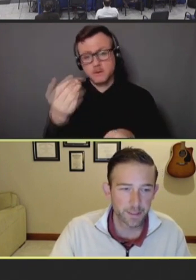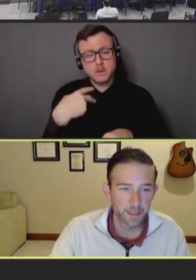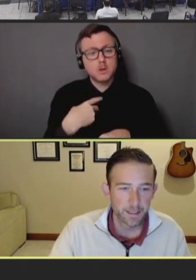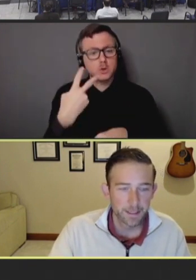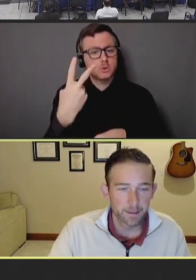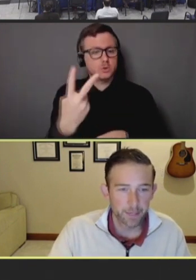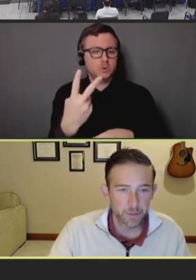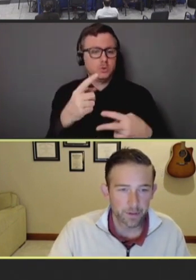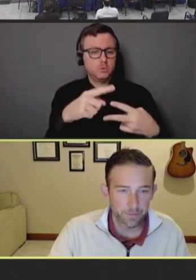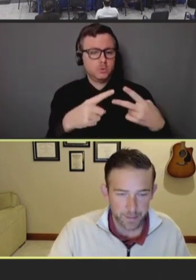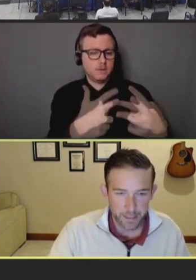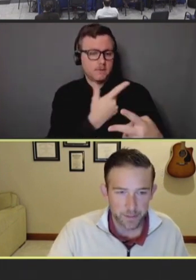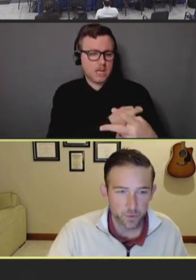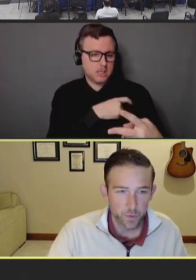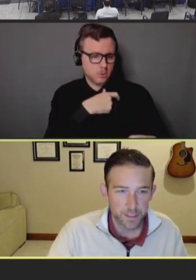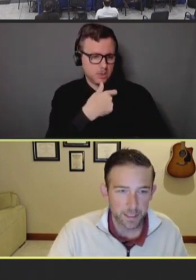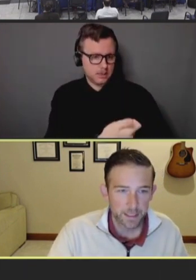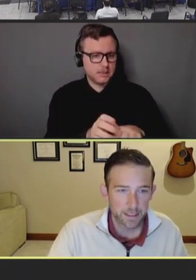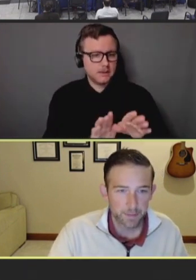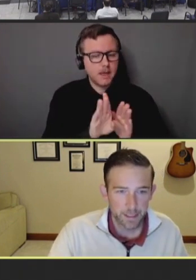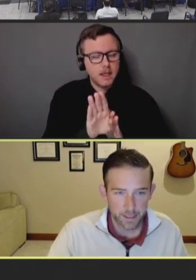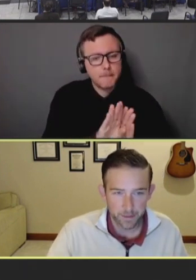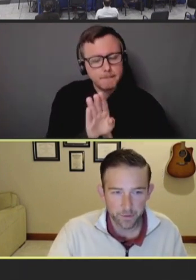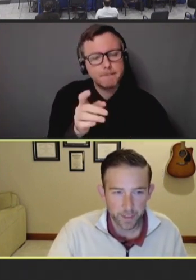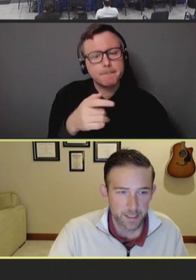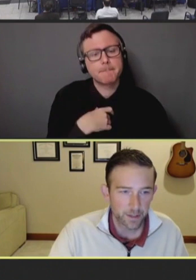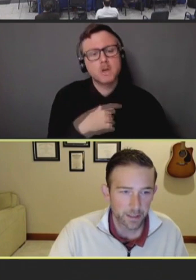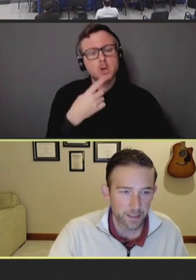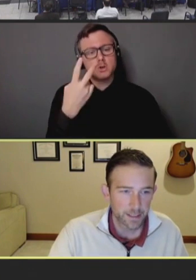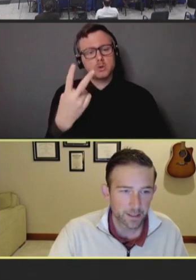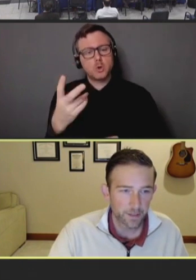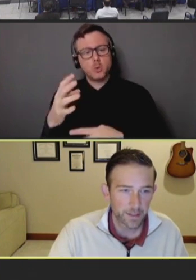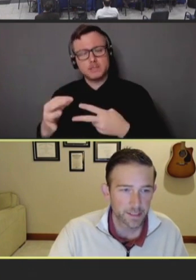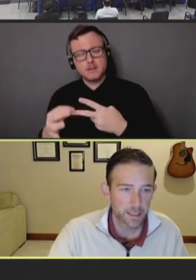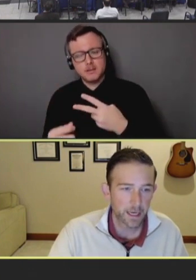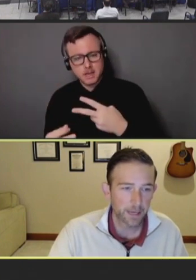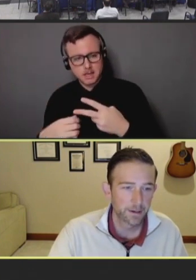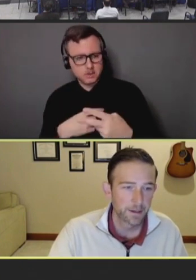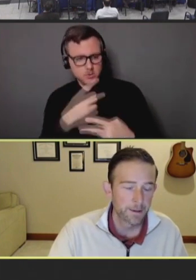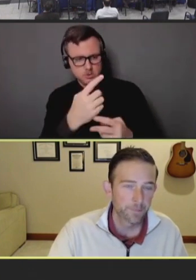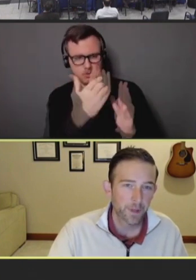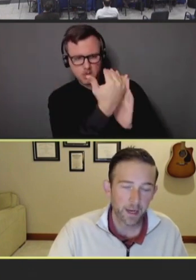By 2015, two were selected based on the criteria listed on this slide.